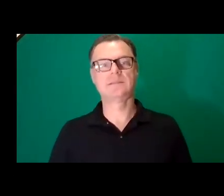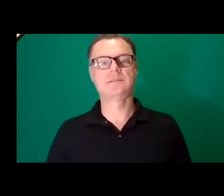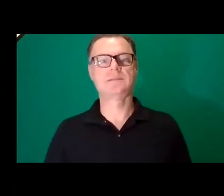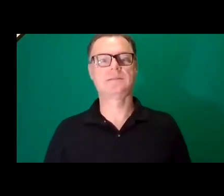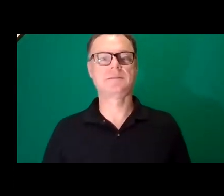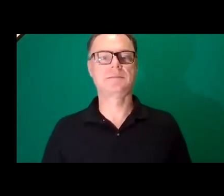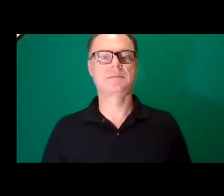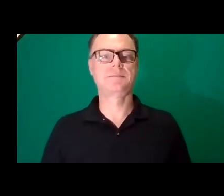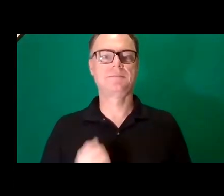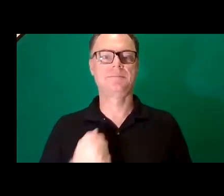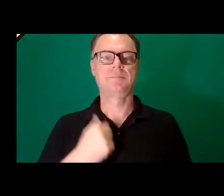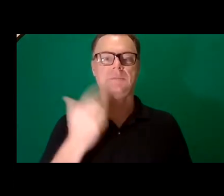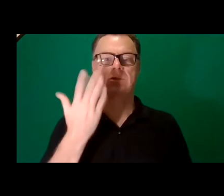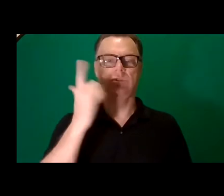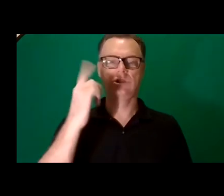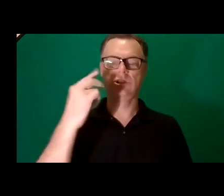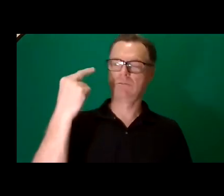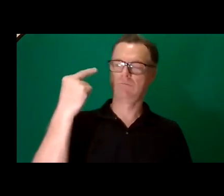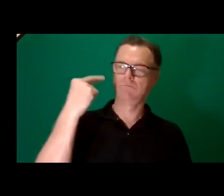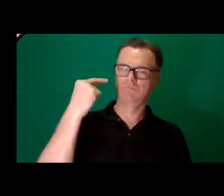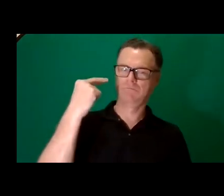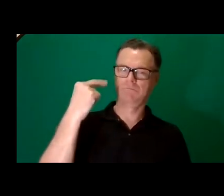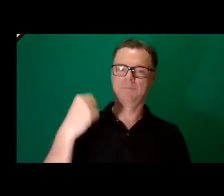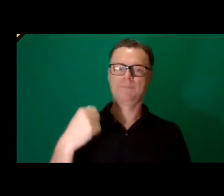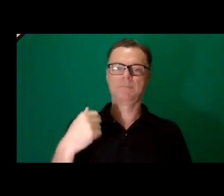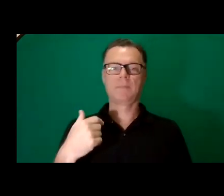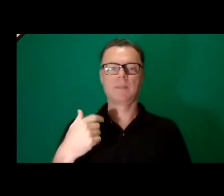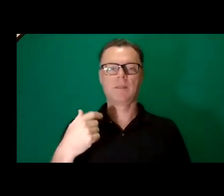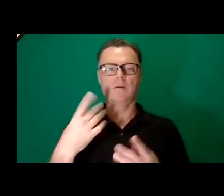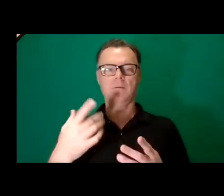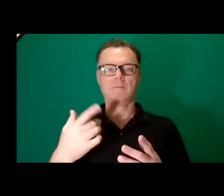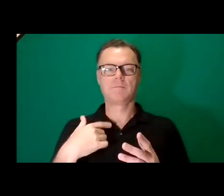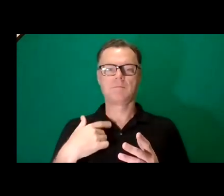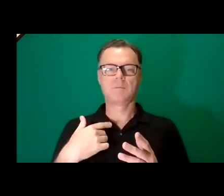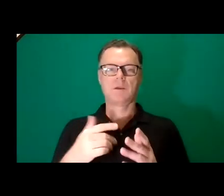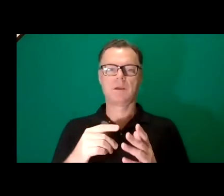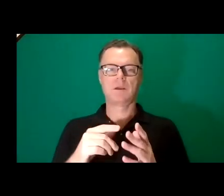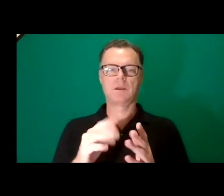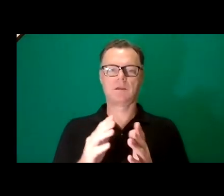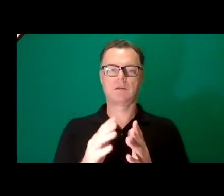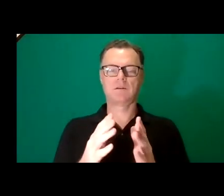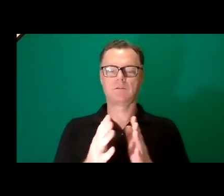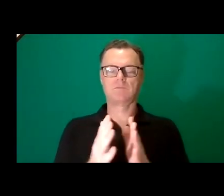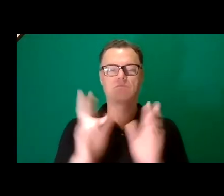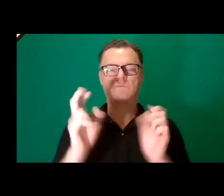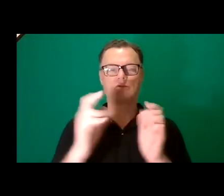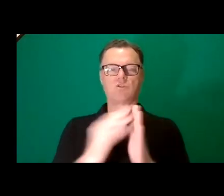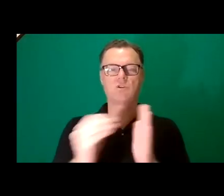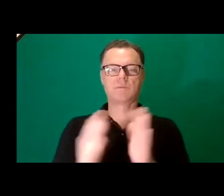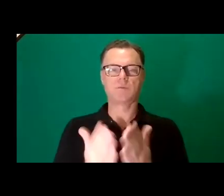my teacher at school noticed that often my copy books were completely blank. I would